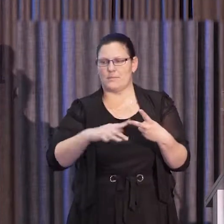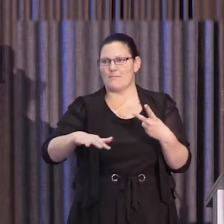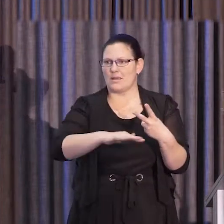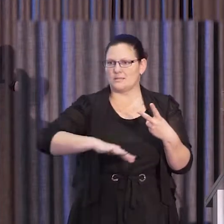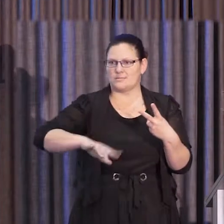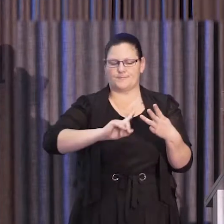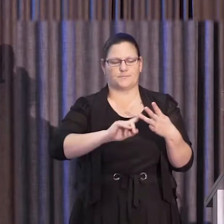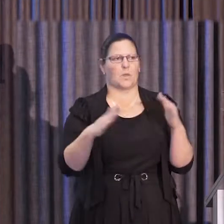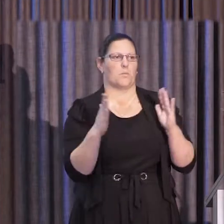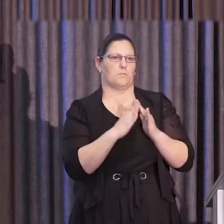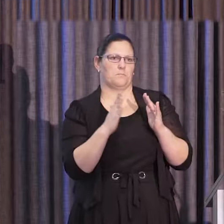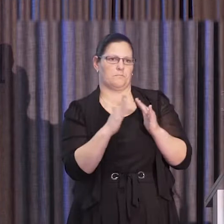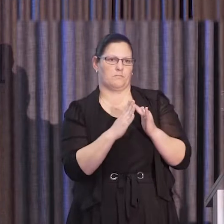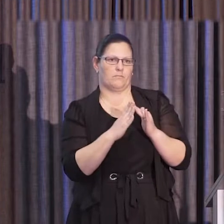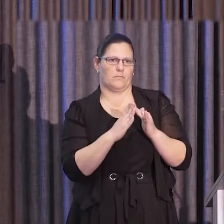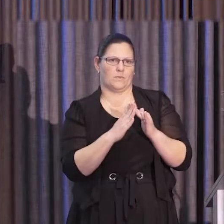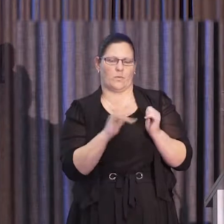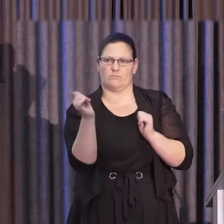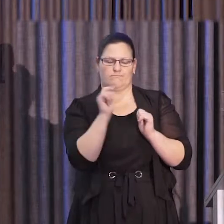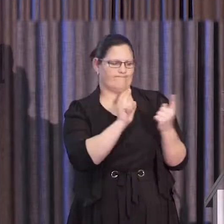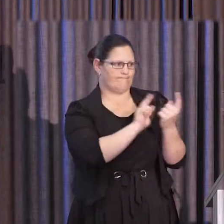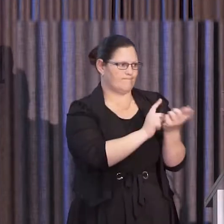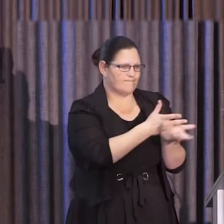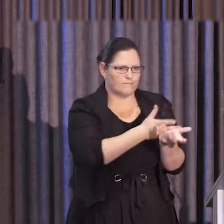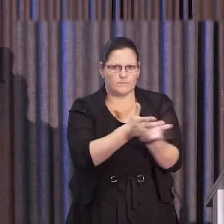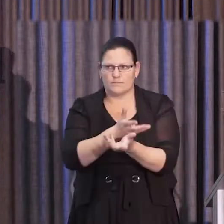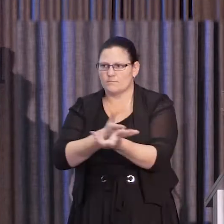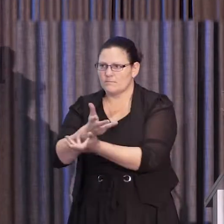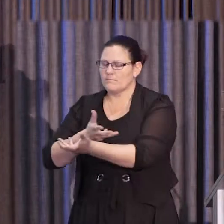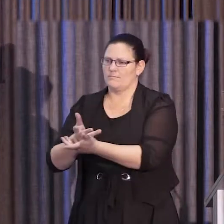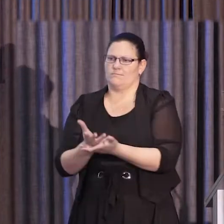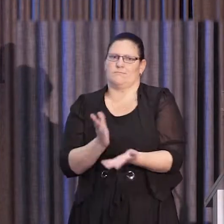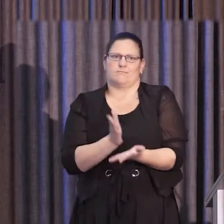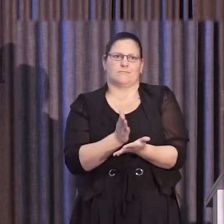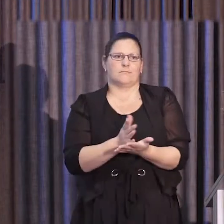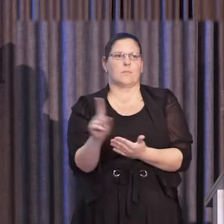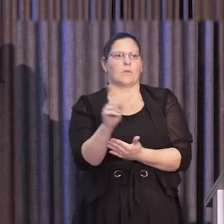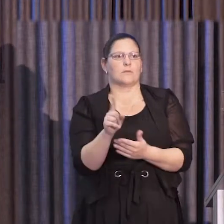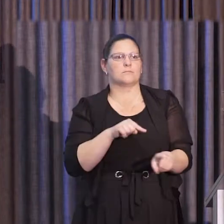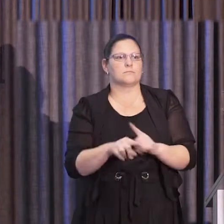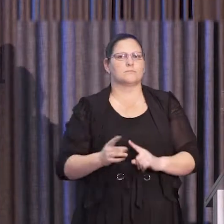that are important to everybody. It doesn't matter what part of our service people connect to, it doesn't really matter where they come from, where they live.